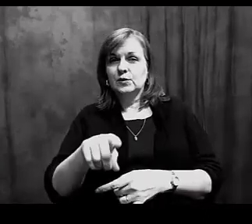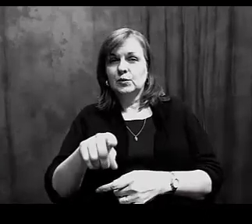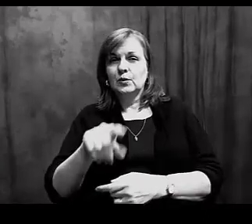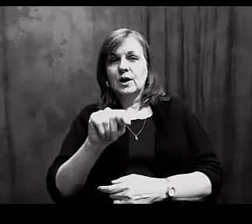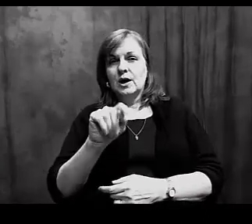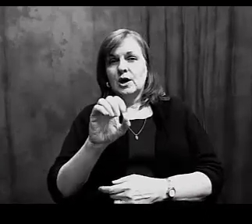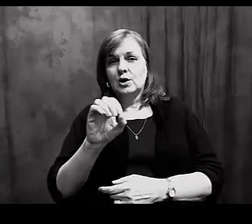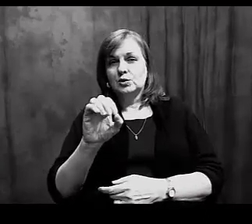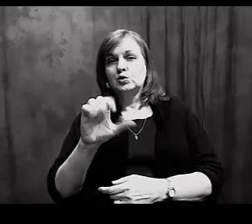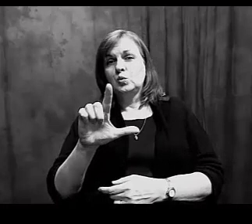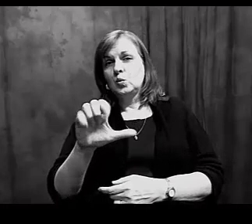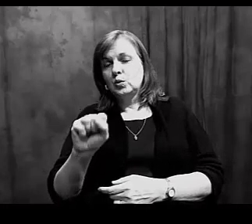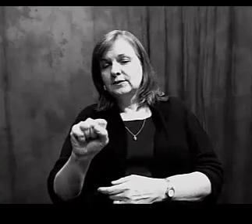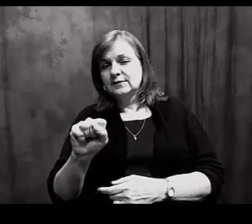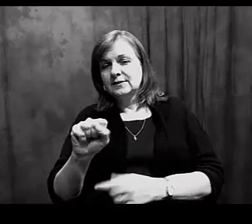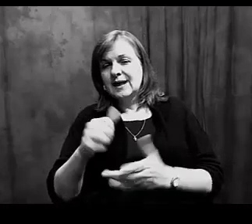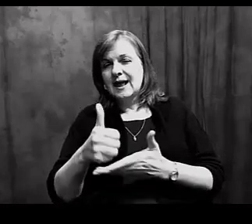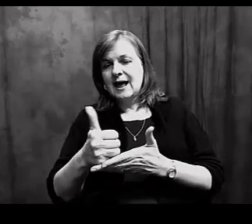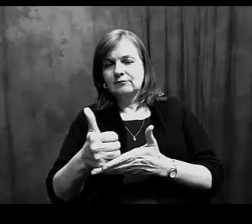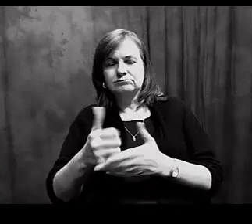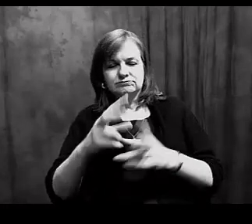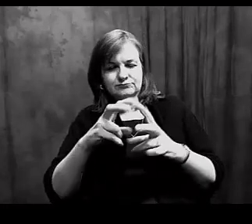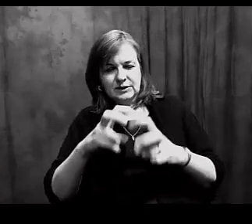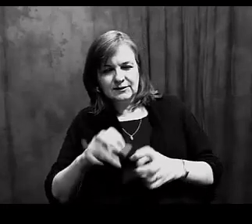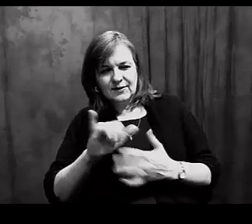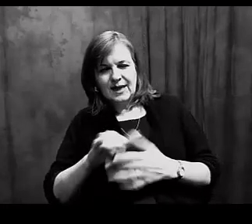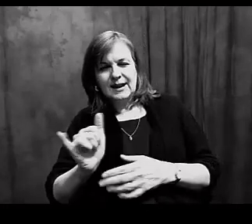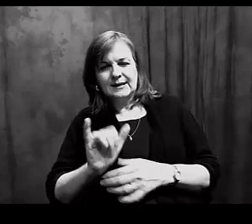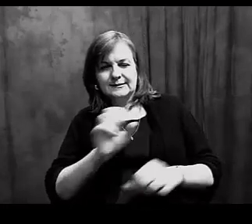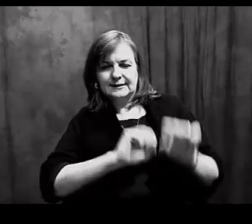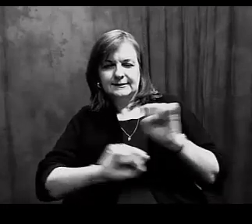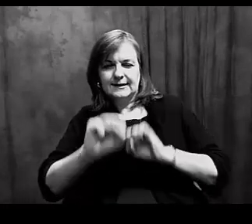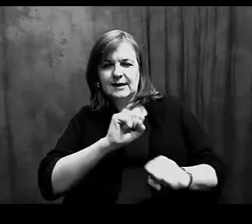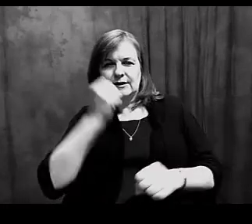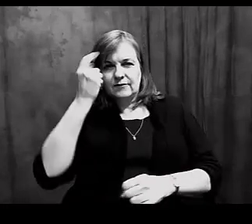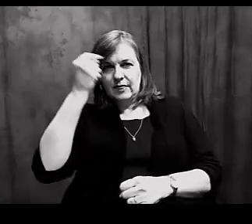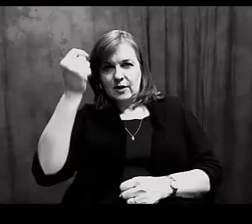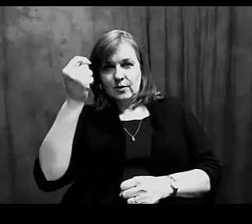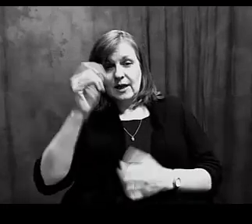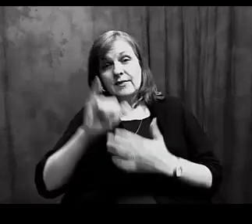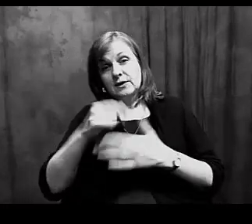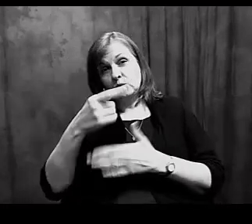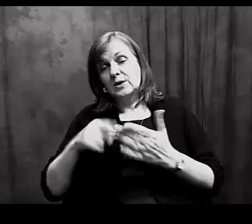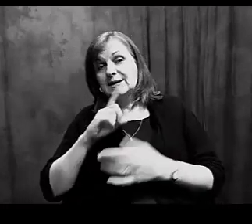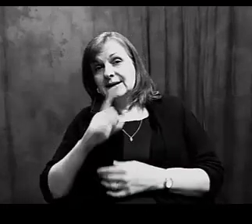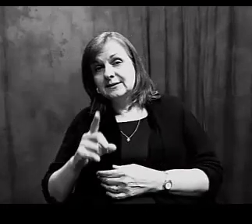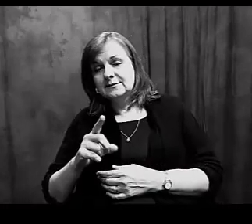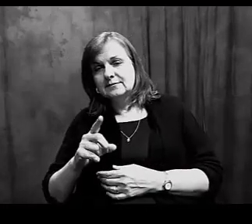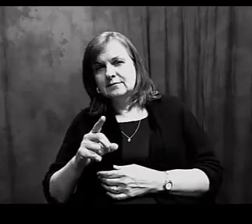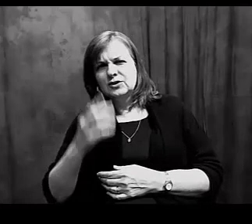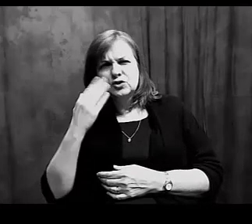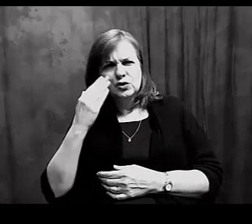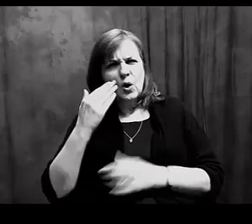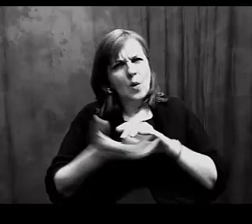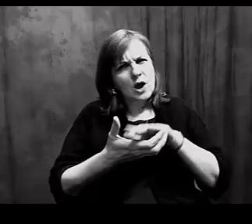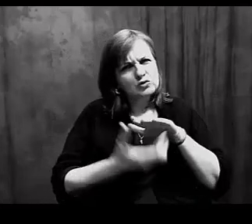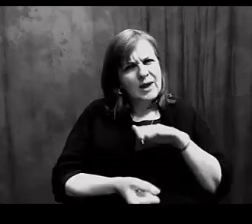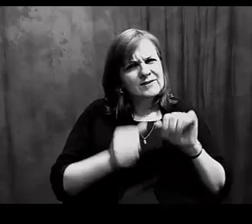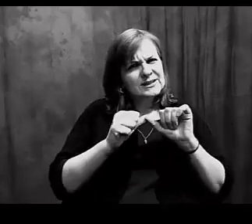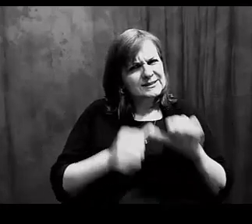of tools to look at this as a scientific theory which is exactly what it is the same as gravity by the way